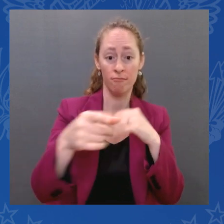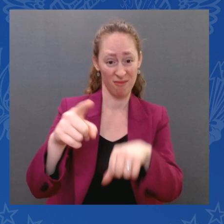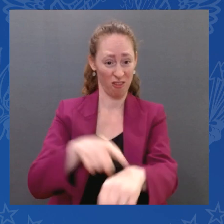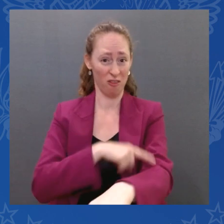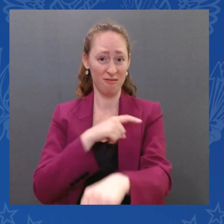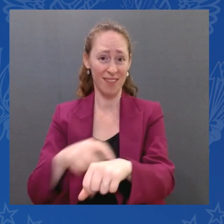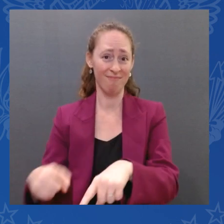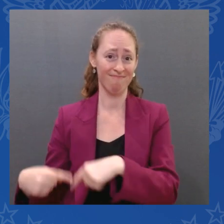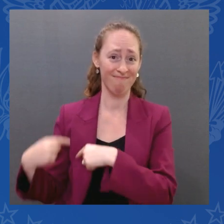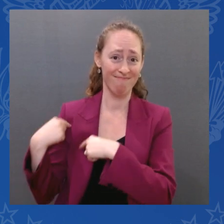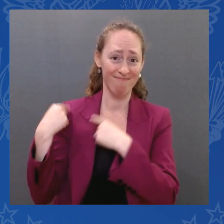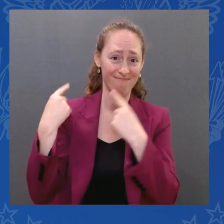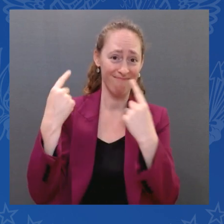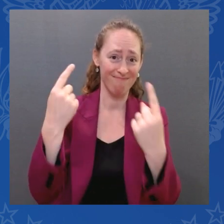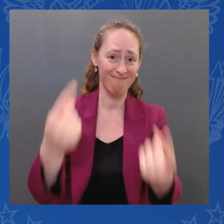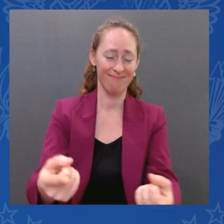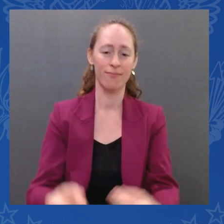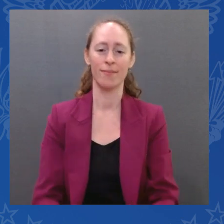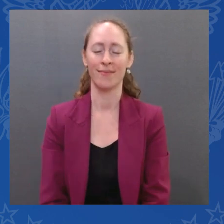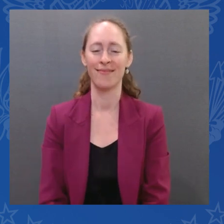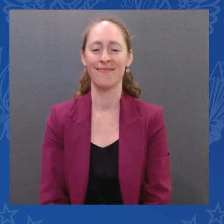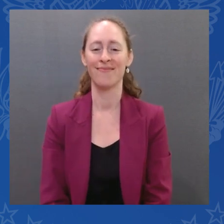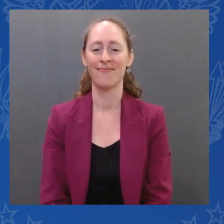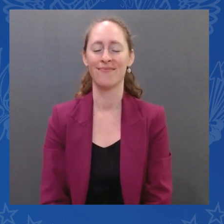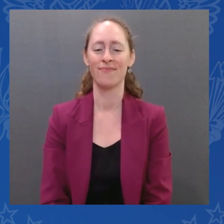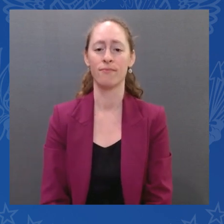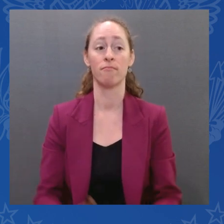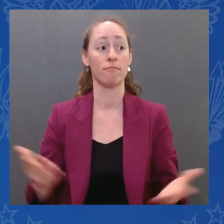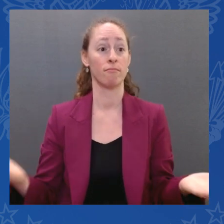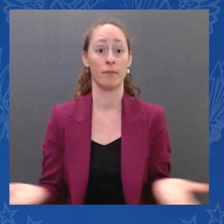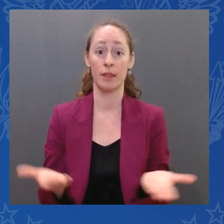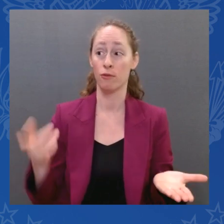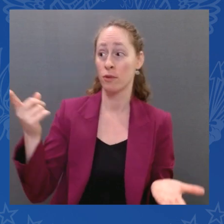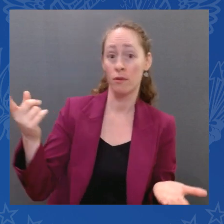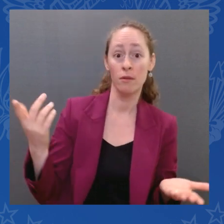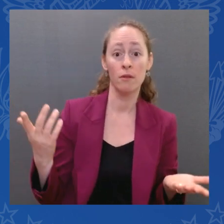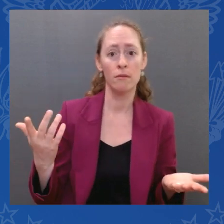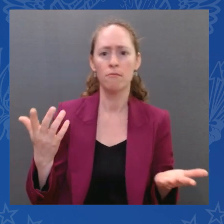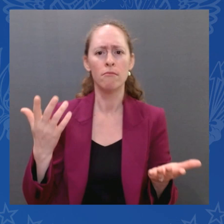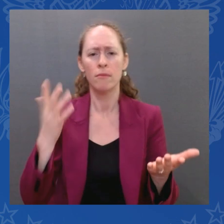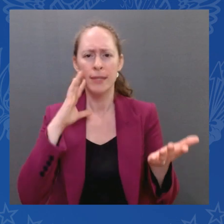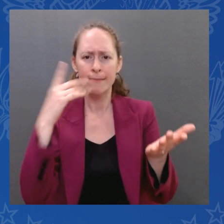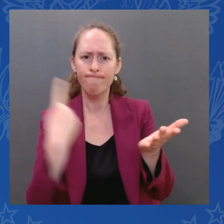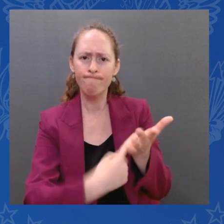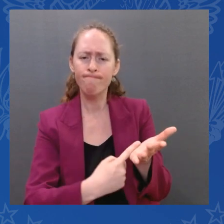emanating directly from Iran and its proxies, threatening Israel and its neighbors